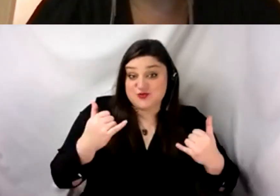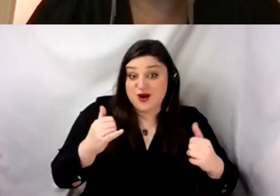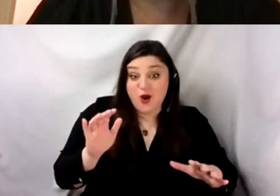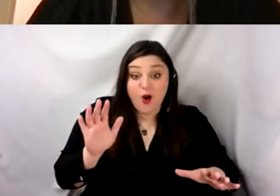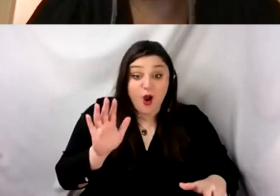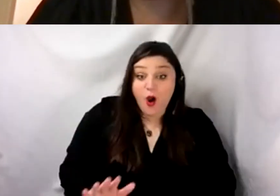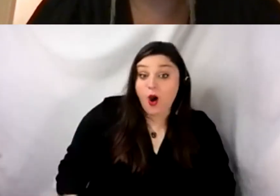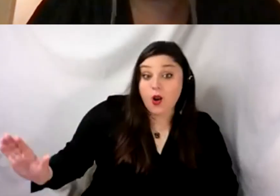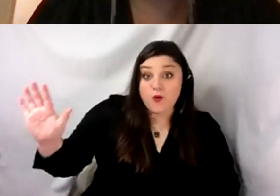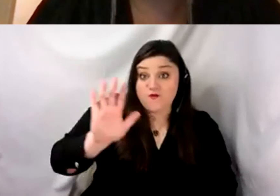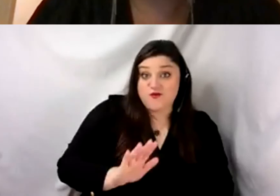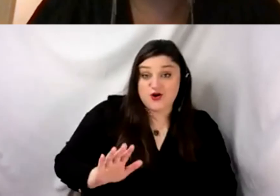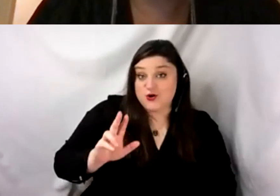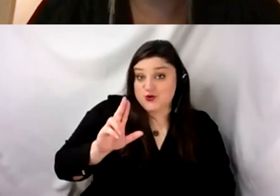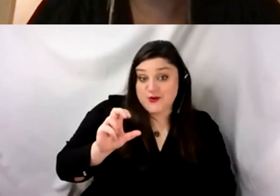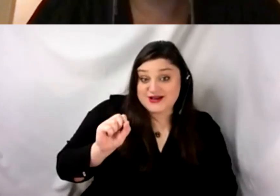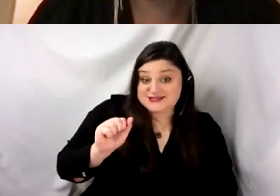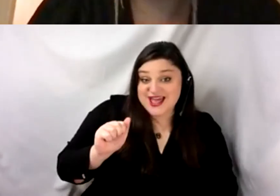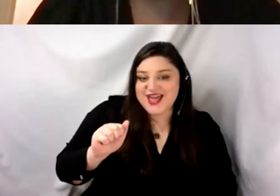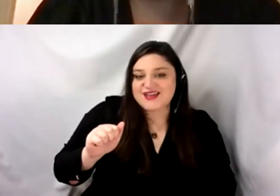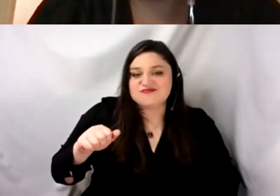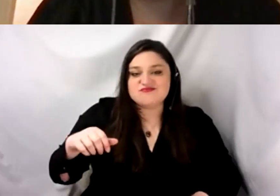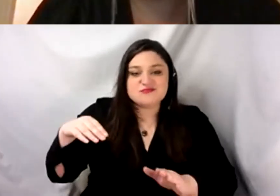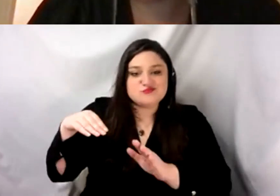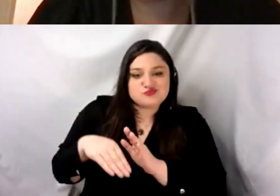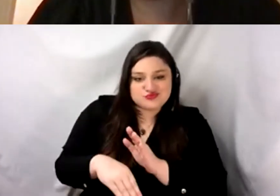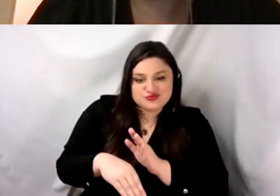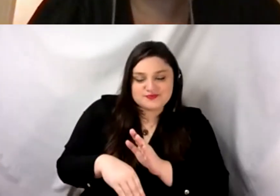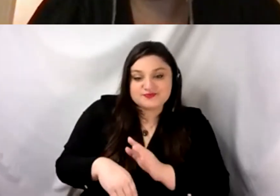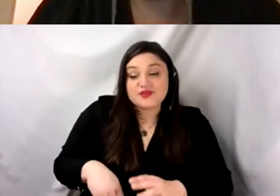are down in markets that do not have